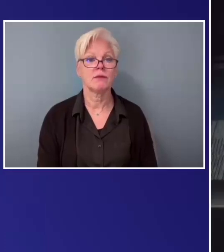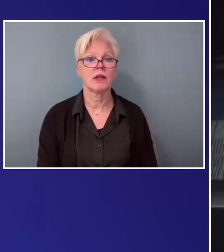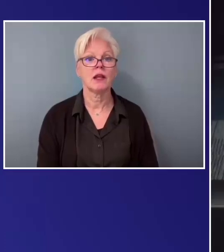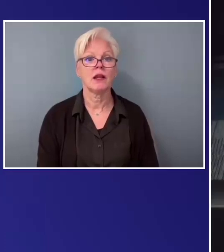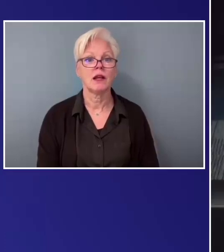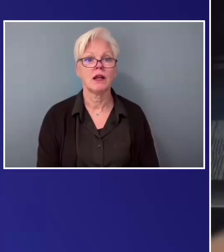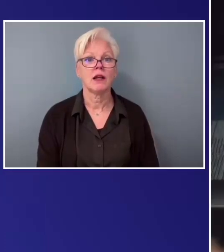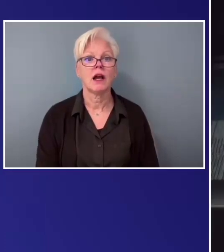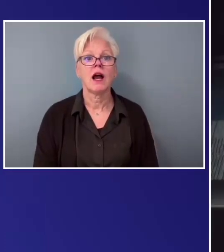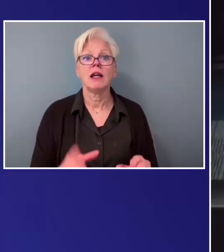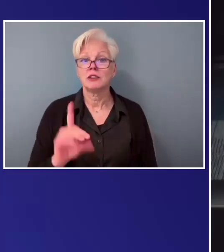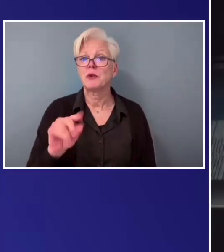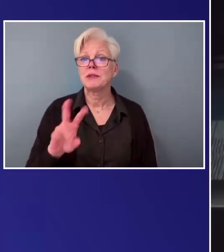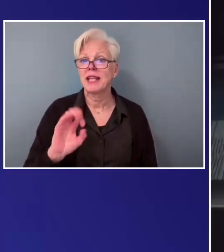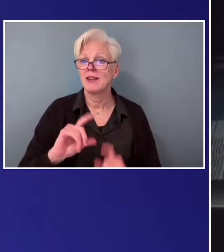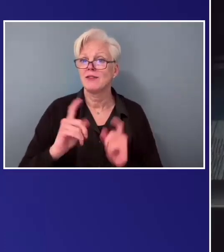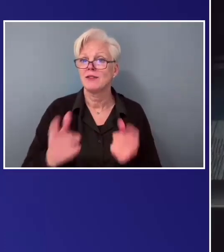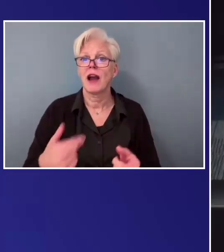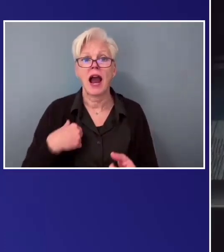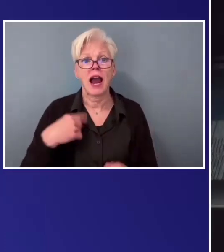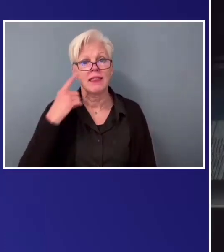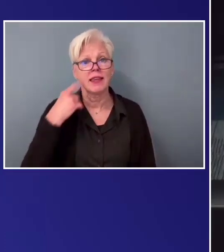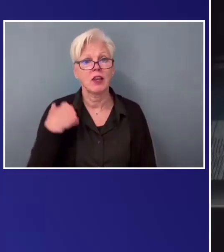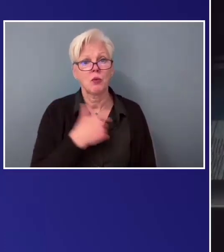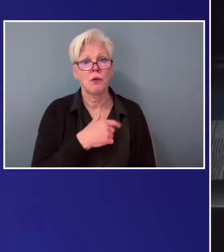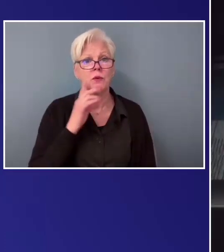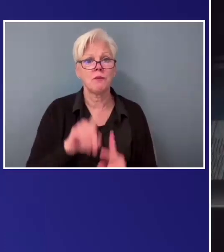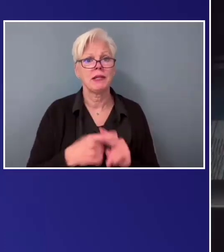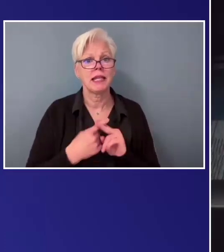Dave, I'm going to turn it over to you. And I believe we're going to begin with topic two.